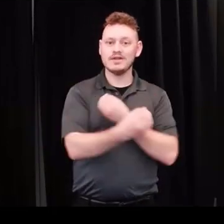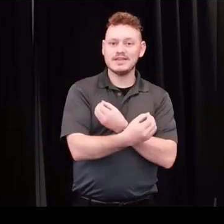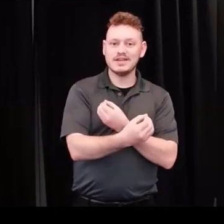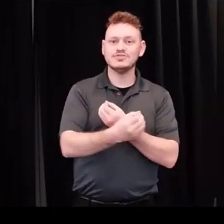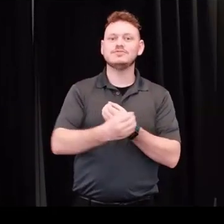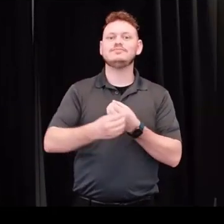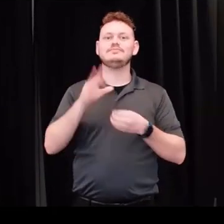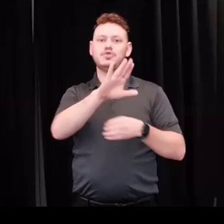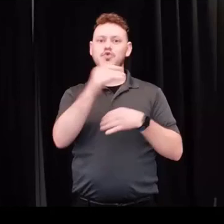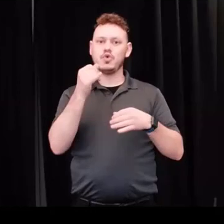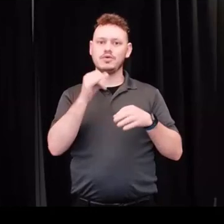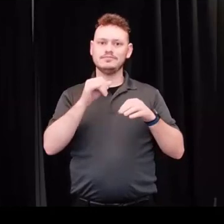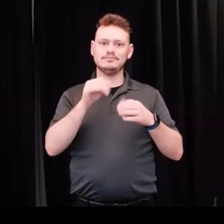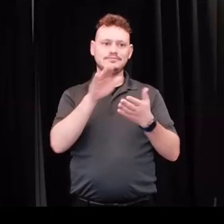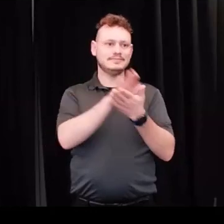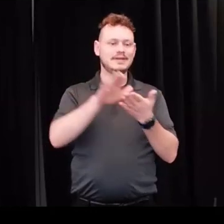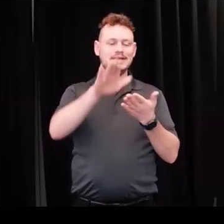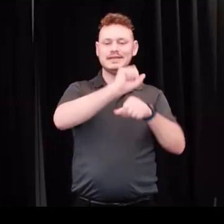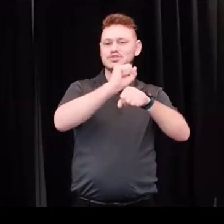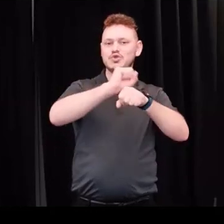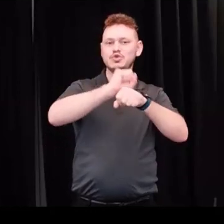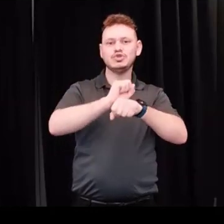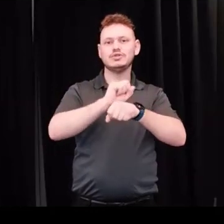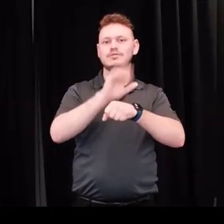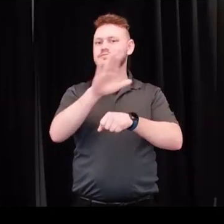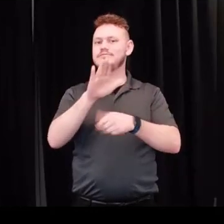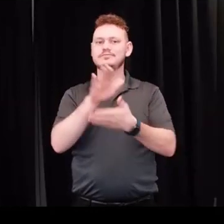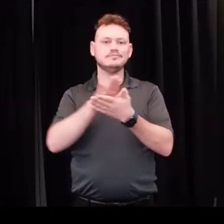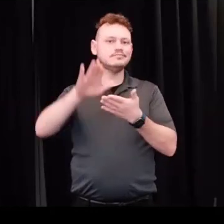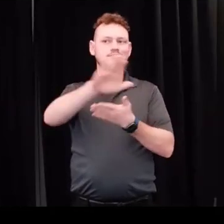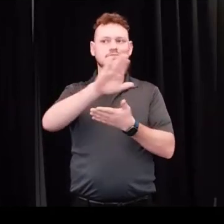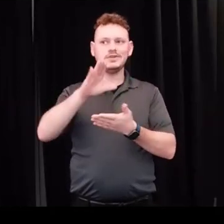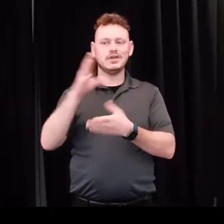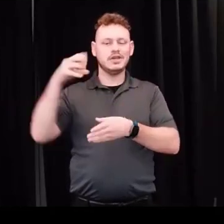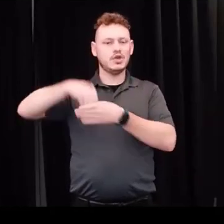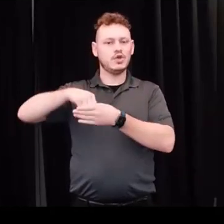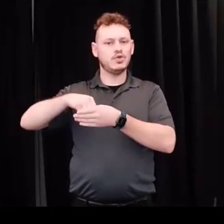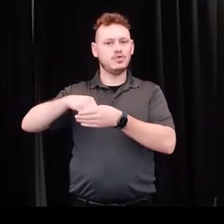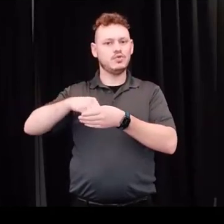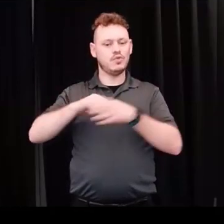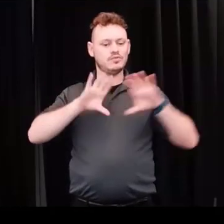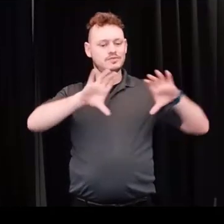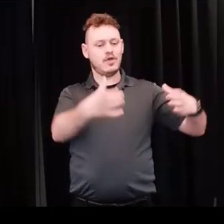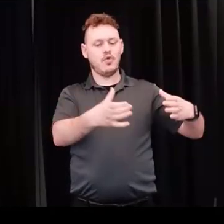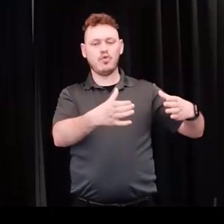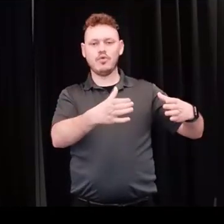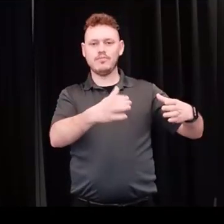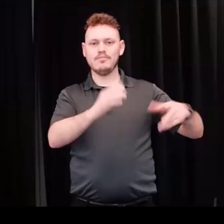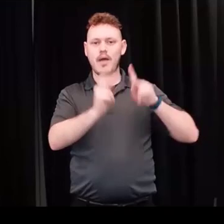in your institution, in your stakeholder population. Think of them as graduating